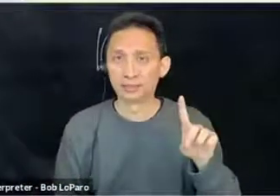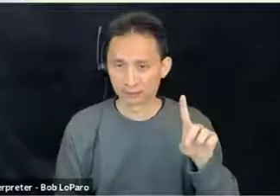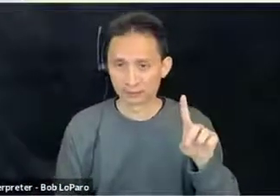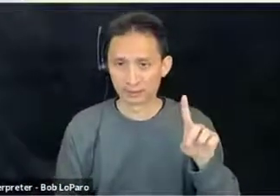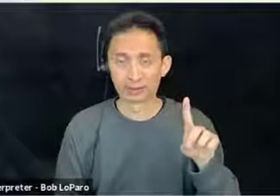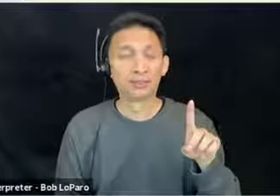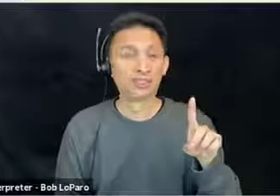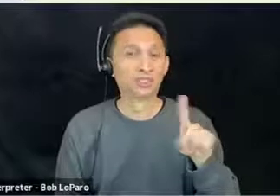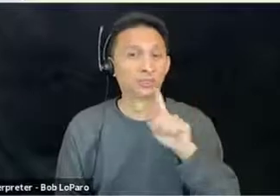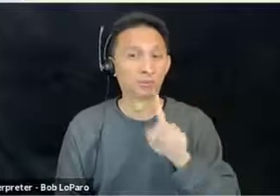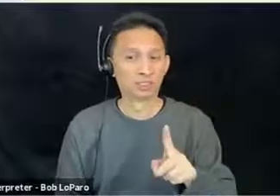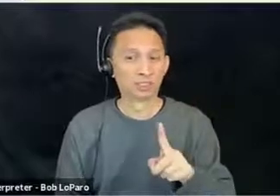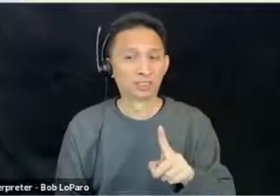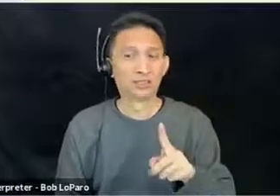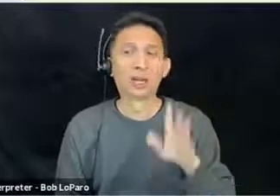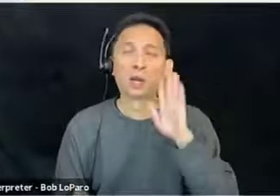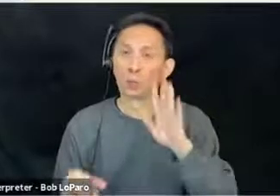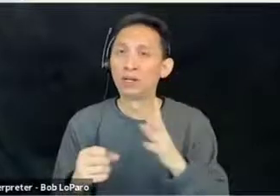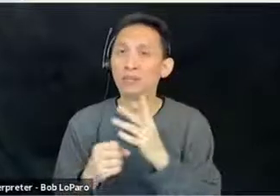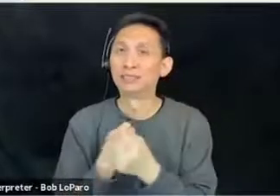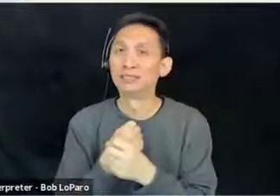it actually will save these boys' lives.